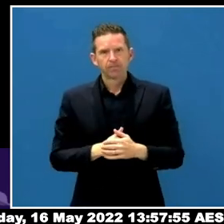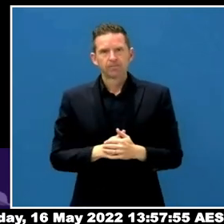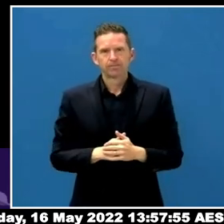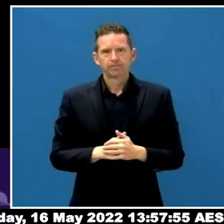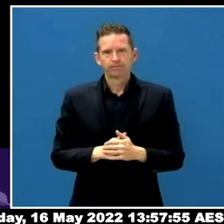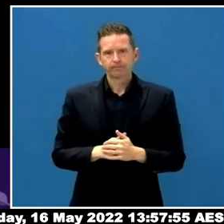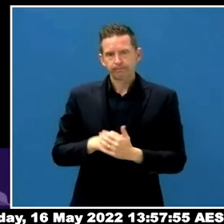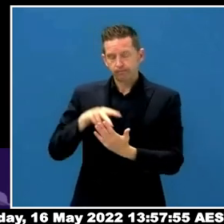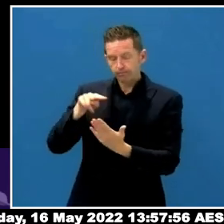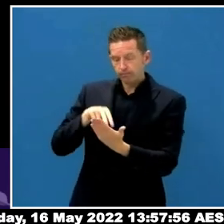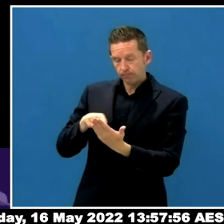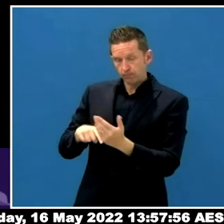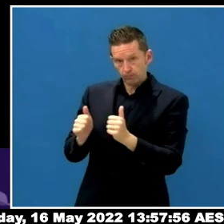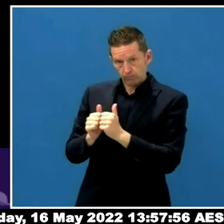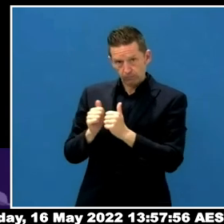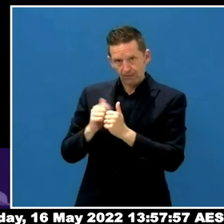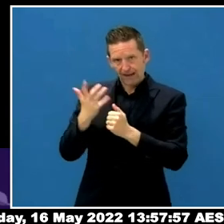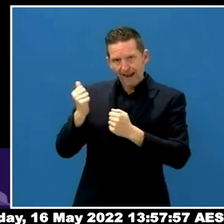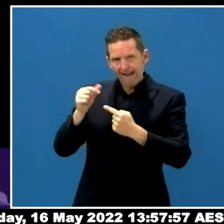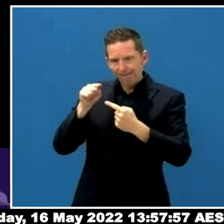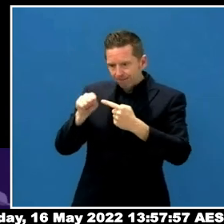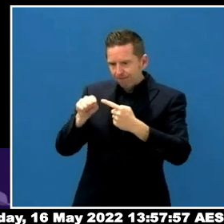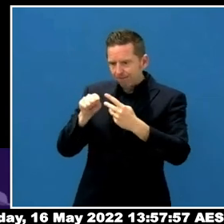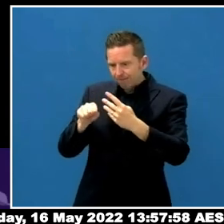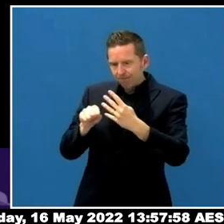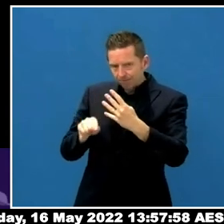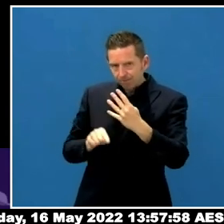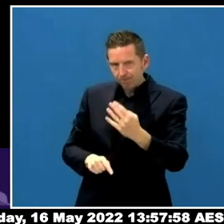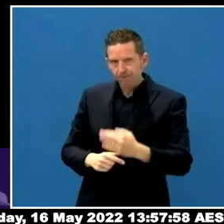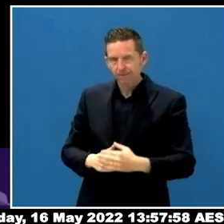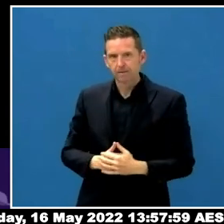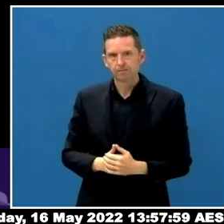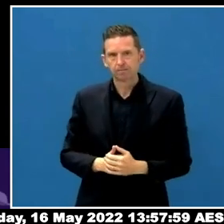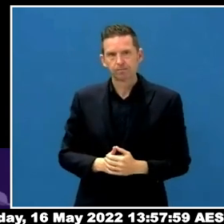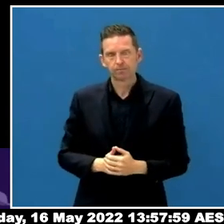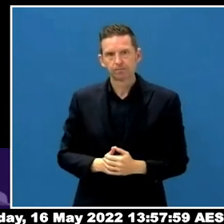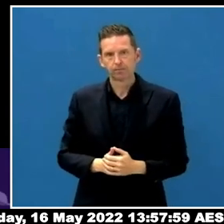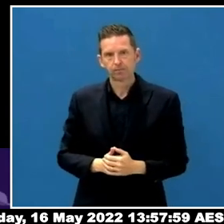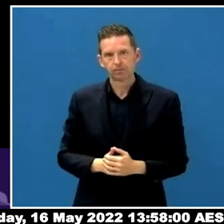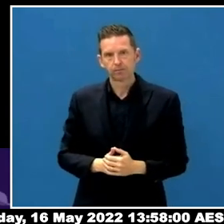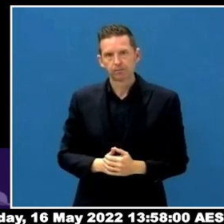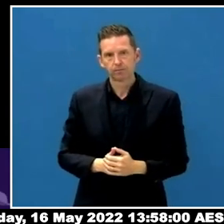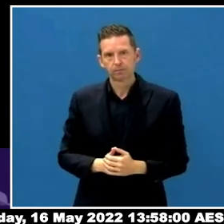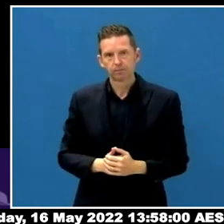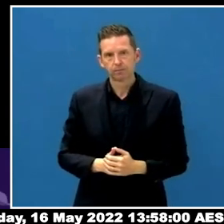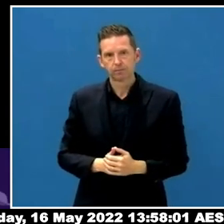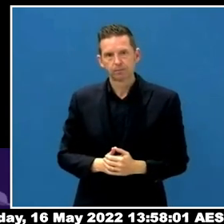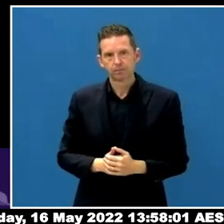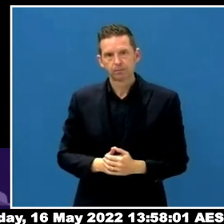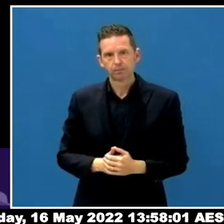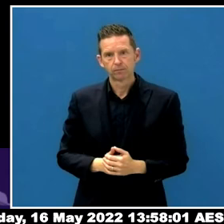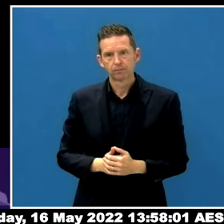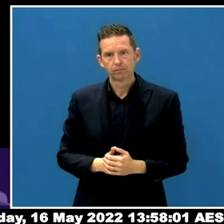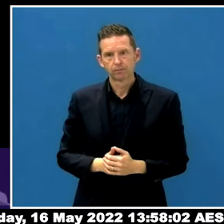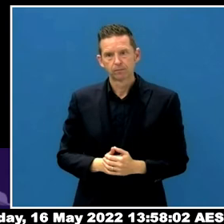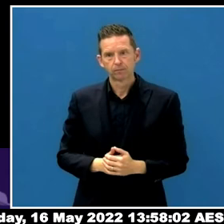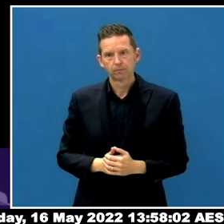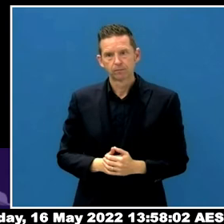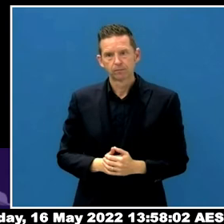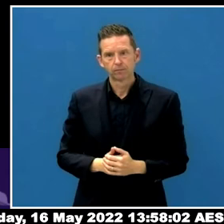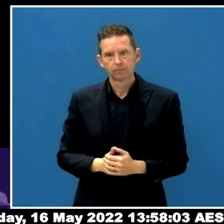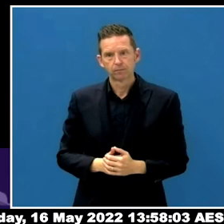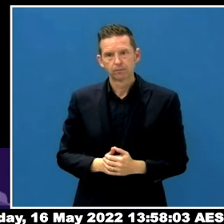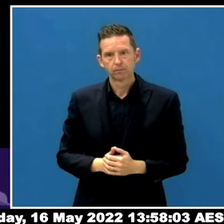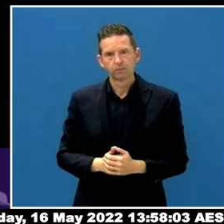points. It refers to Simon not being able to work with the support workers that were